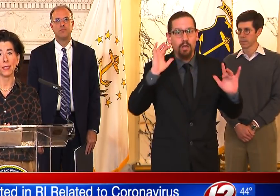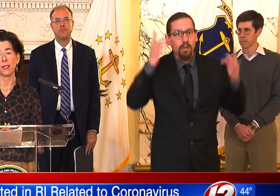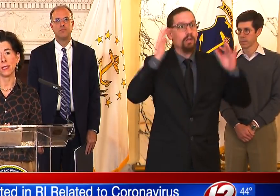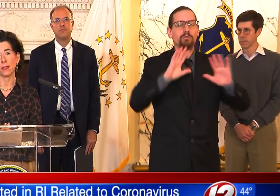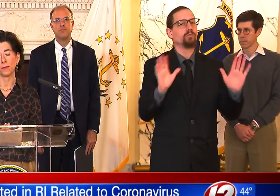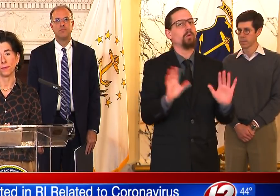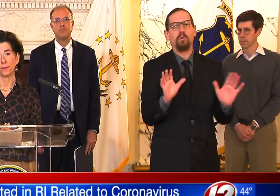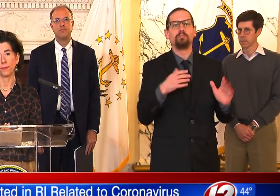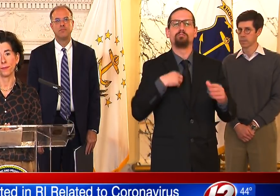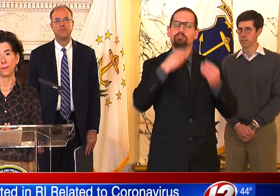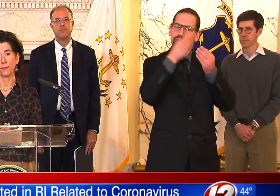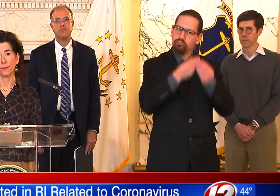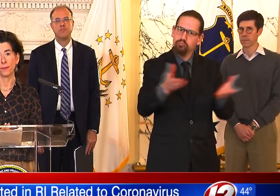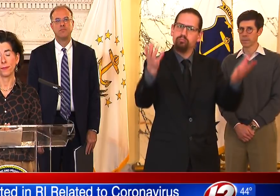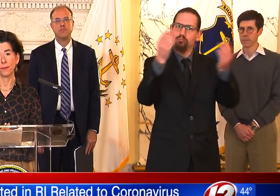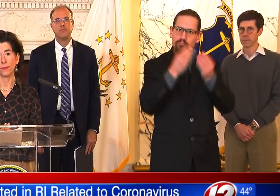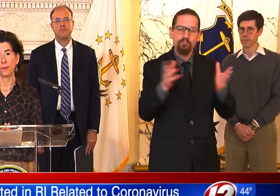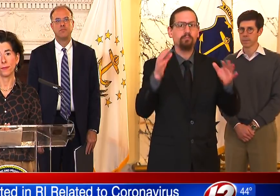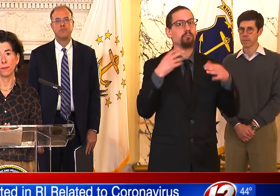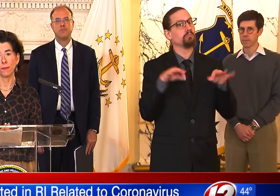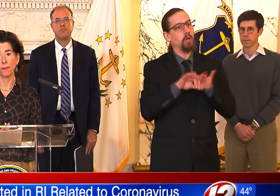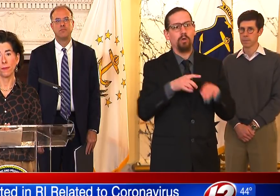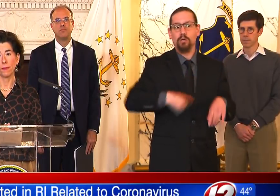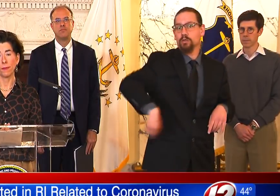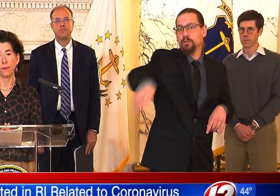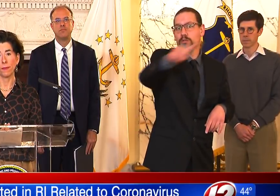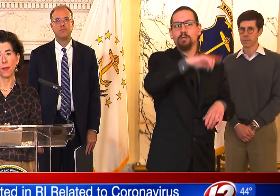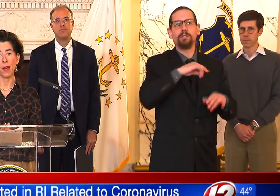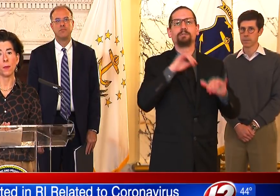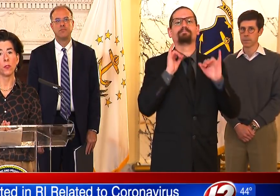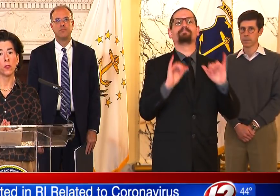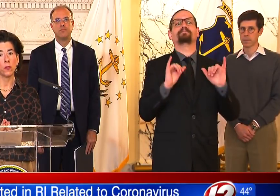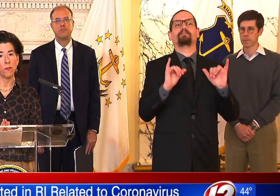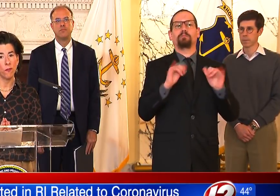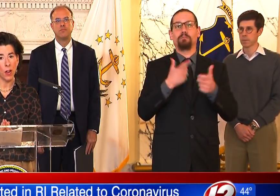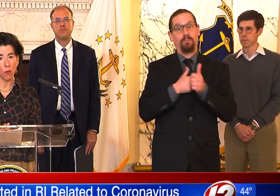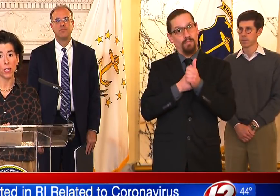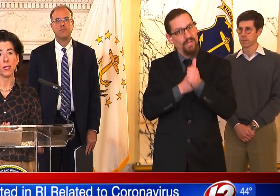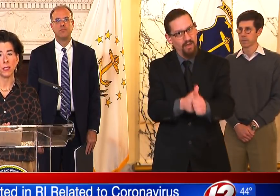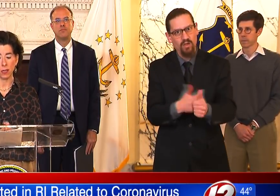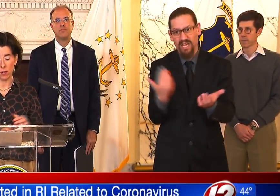WHAT IT DOES MEAN IS WE HAVE TO GET MORE SERIOUS ABOUT FOLLOWING DIRECTIONS FOR SOCIAL DISTANCING.